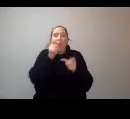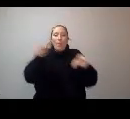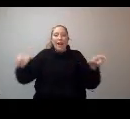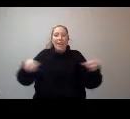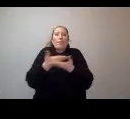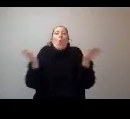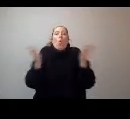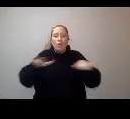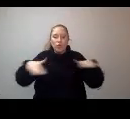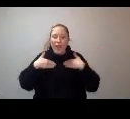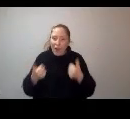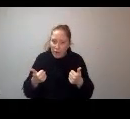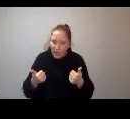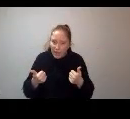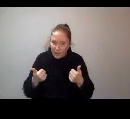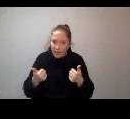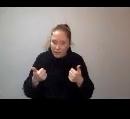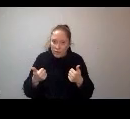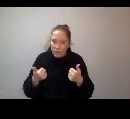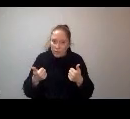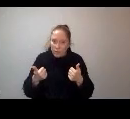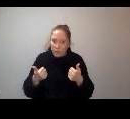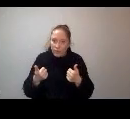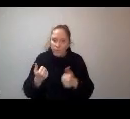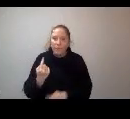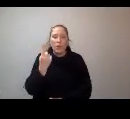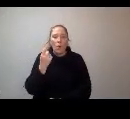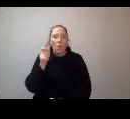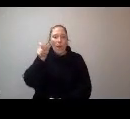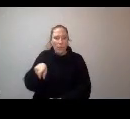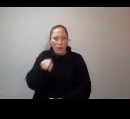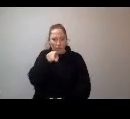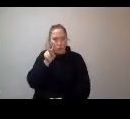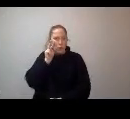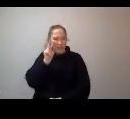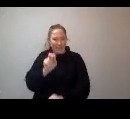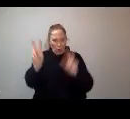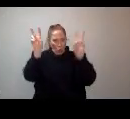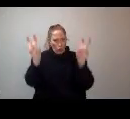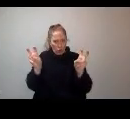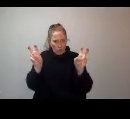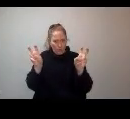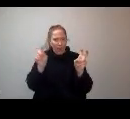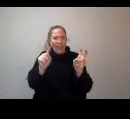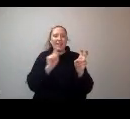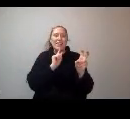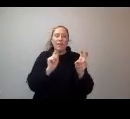Now, Mencken, who was a kind of 20th-century commentator and philosopher, says, "For every complex problem,